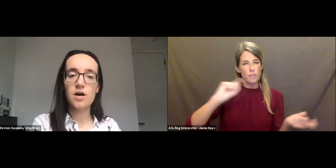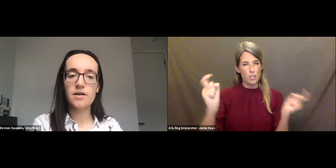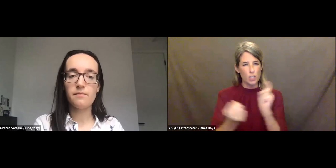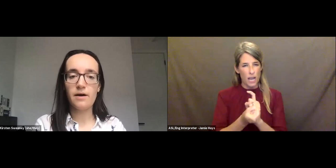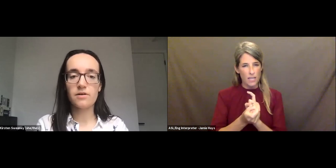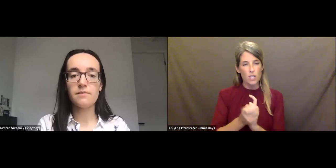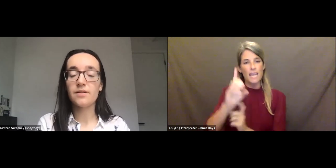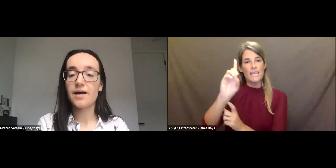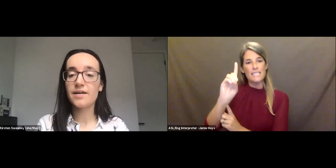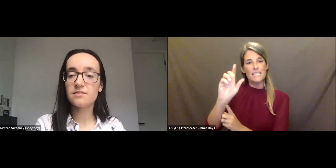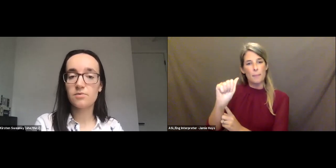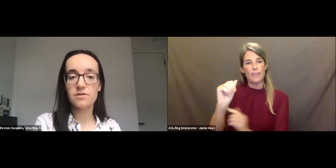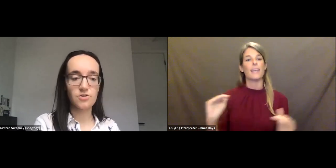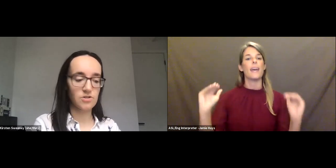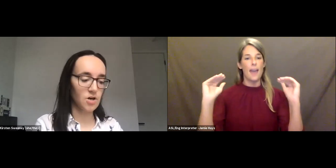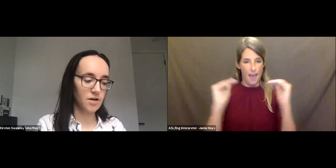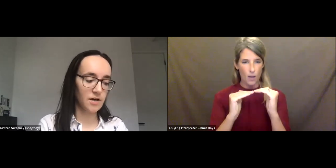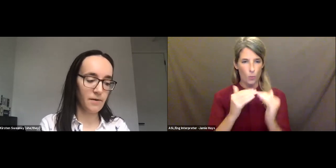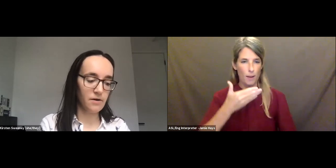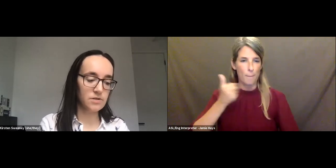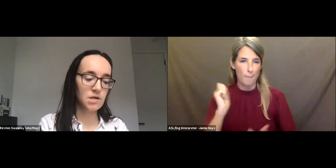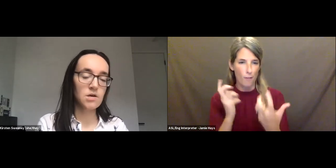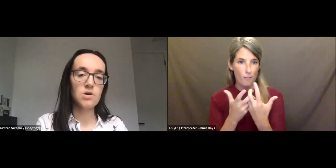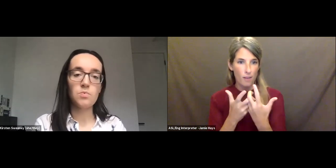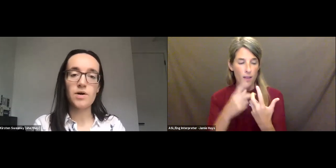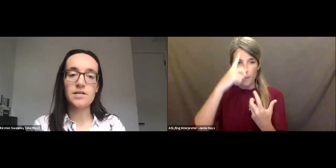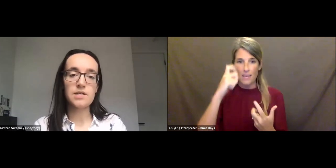talking about compliance, we're not just talking about one and